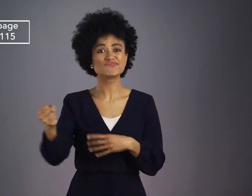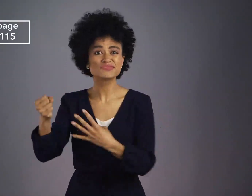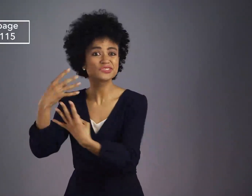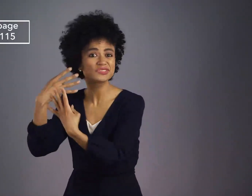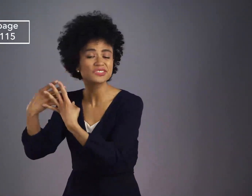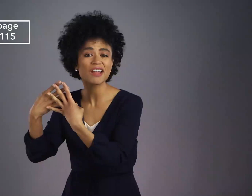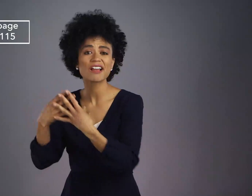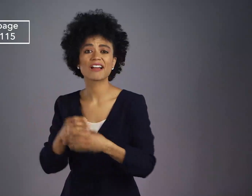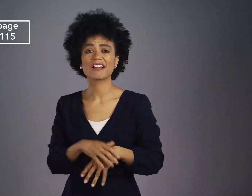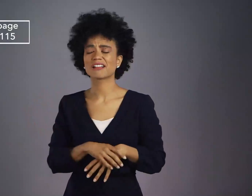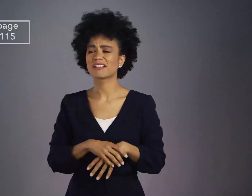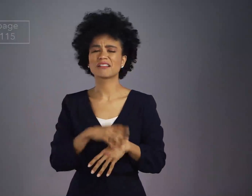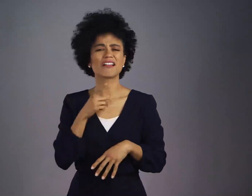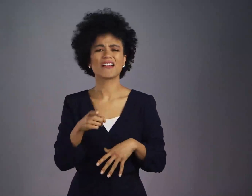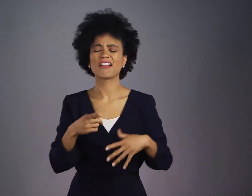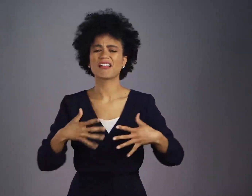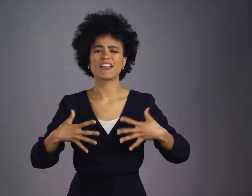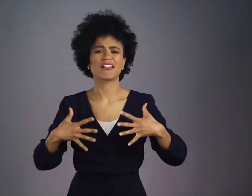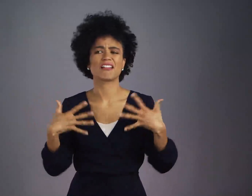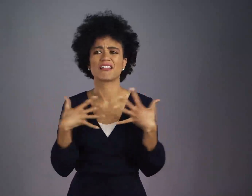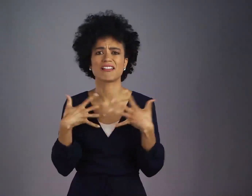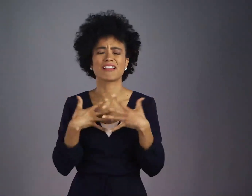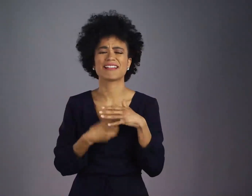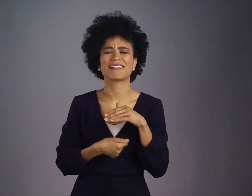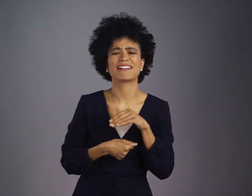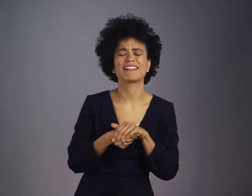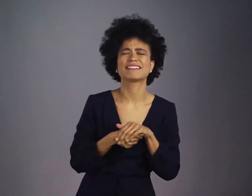When your husband is bad, you become a trembling recluse,